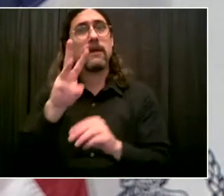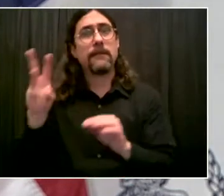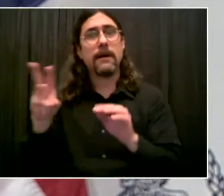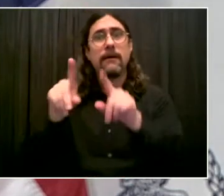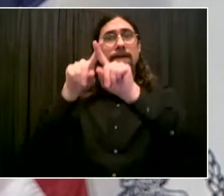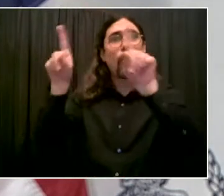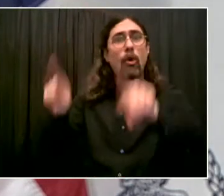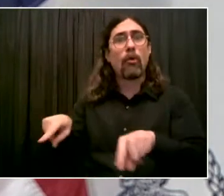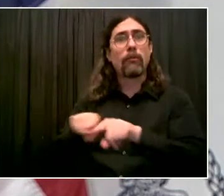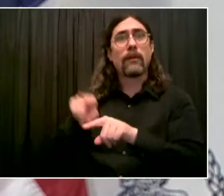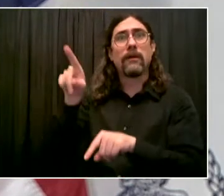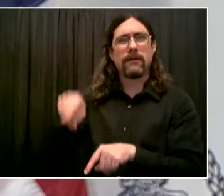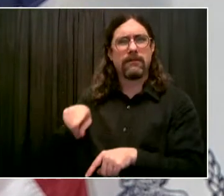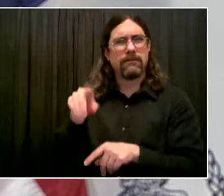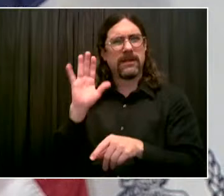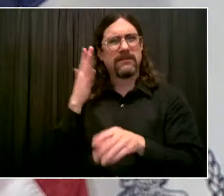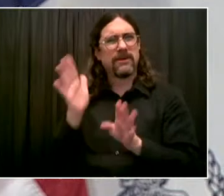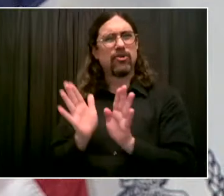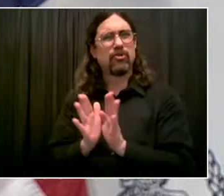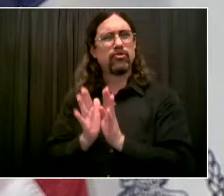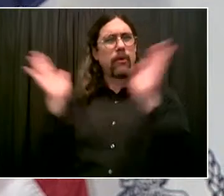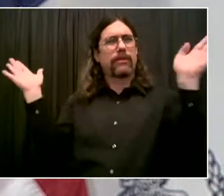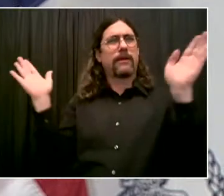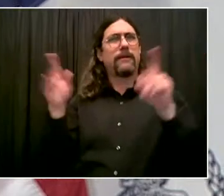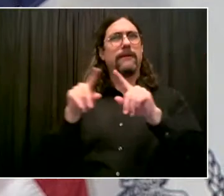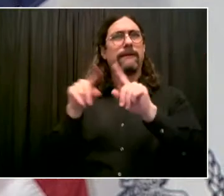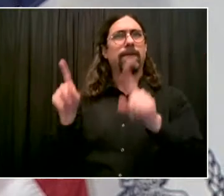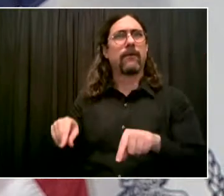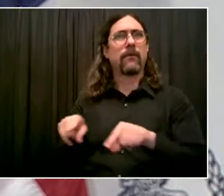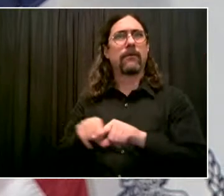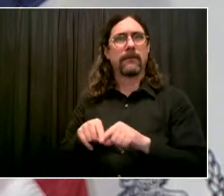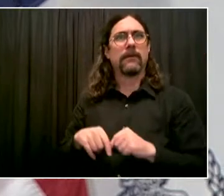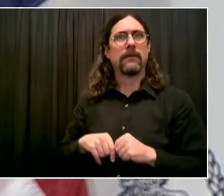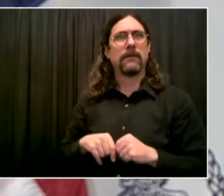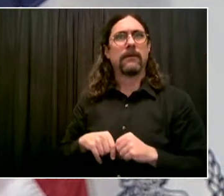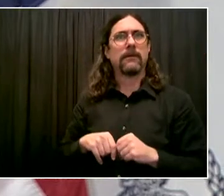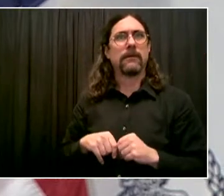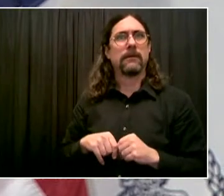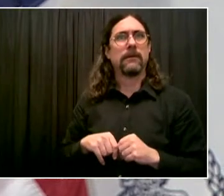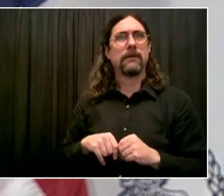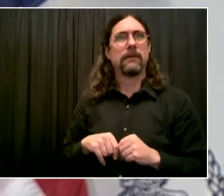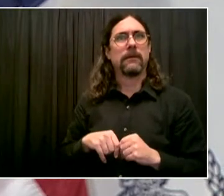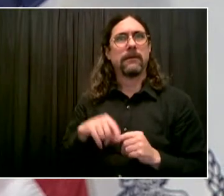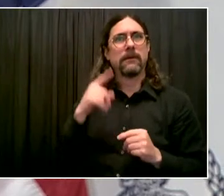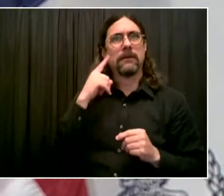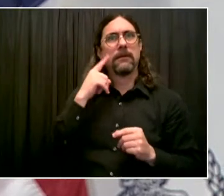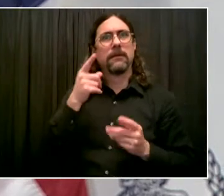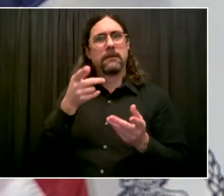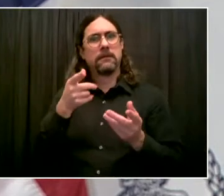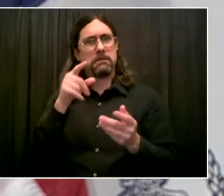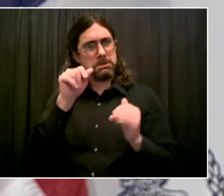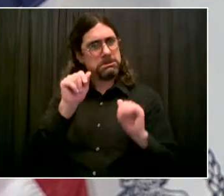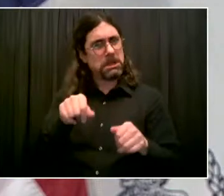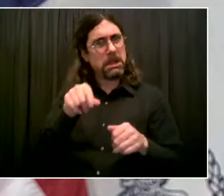TO MAAE KANAN APPPOINTMENT AT A SPECIFIC DAY IN A SPECIFIC TIME OR IS THE CITY STILLLLN OLYLY USI THE FORM AND JUST COLLECTING